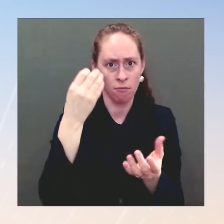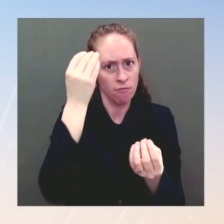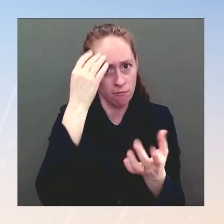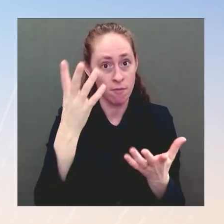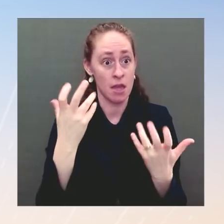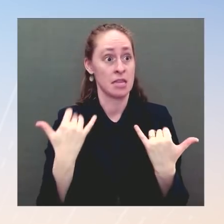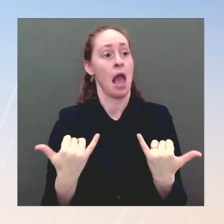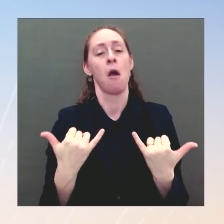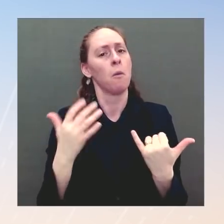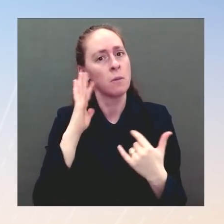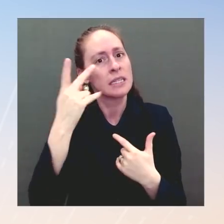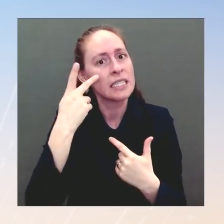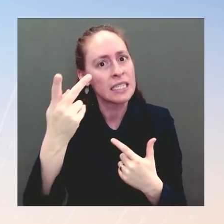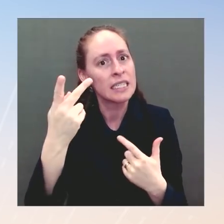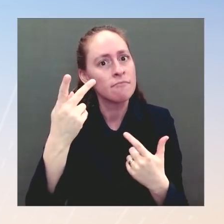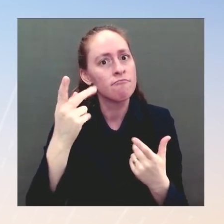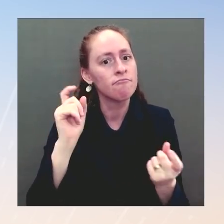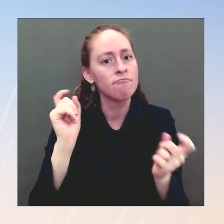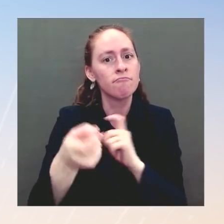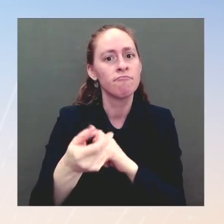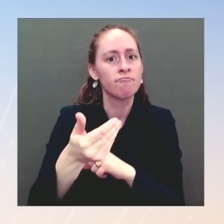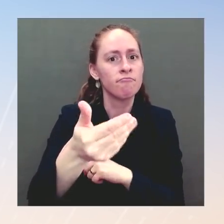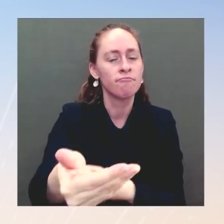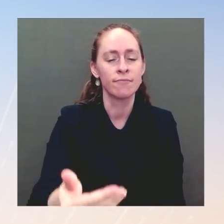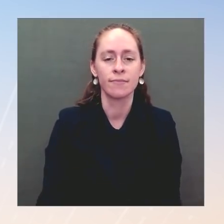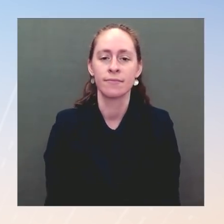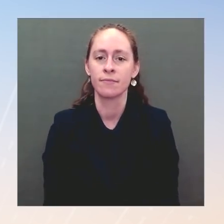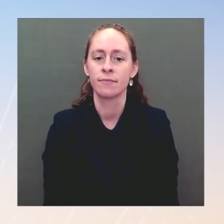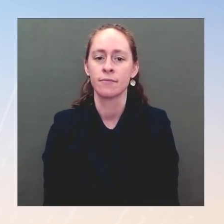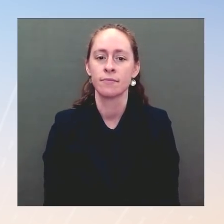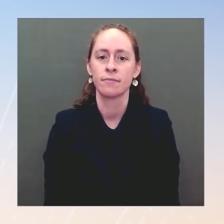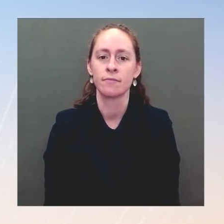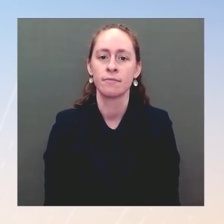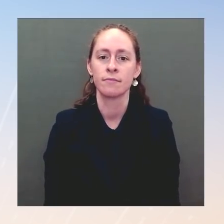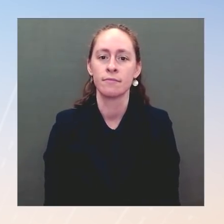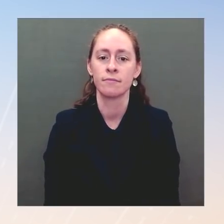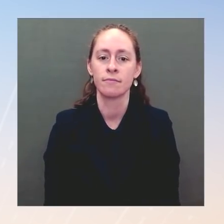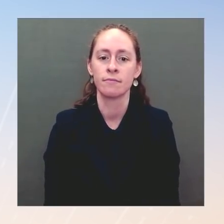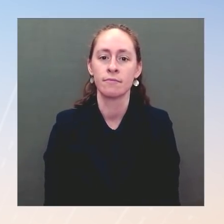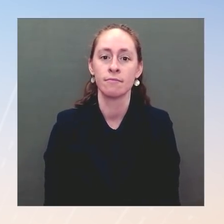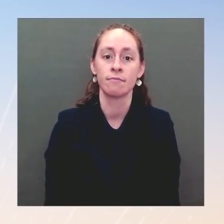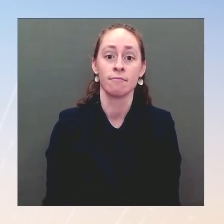has spiked to almost 11 percent -- highest since 2015. Foreign investors are fleeing Russia.